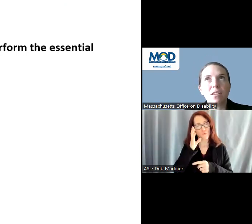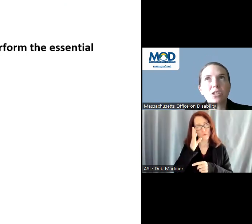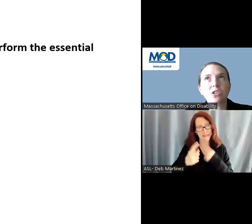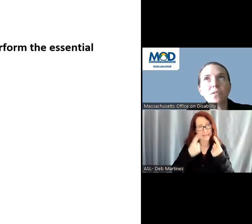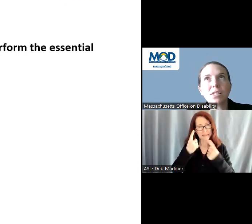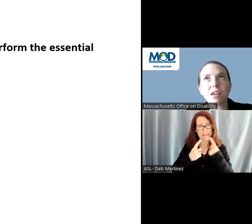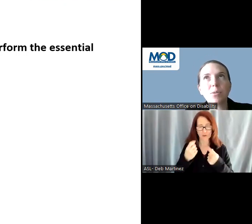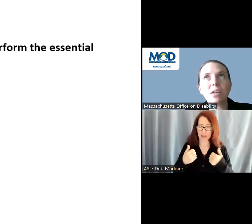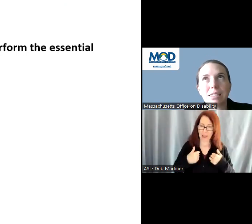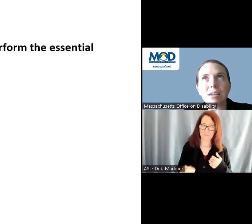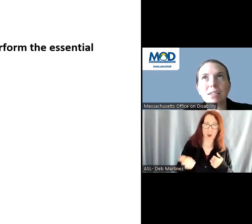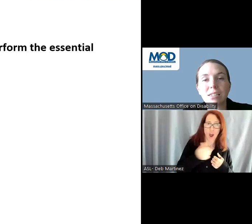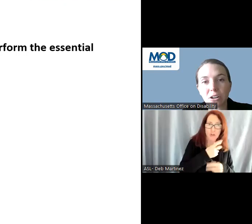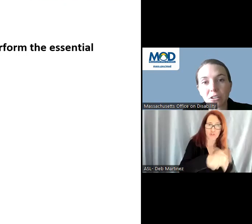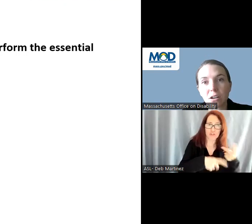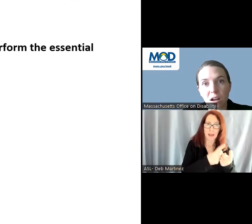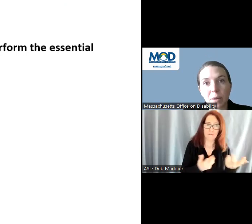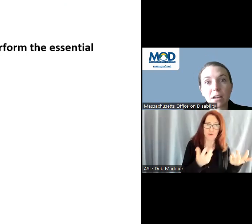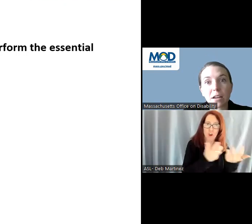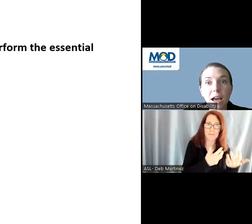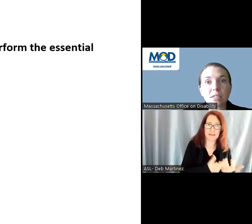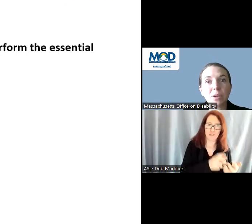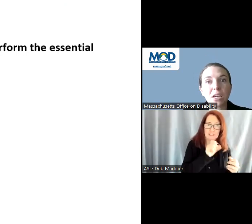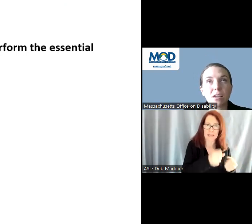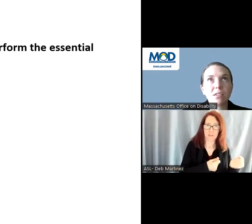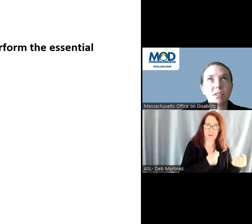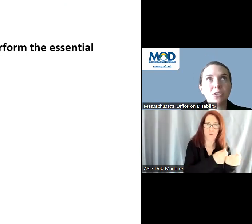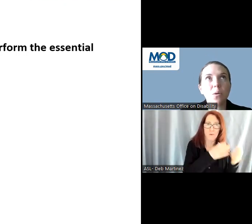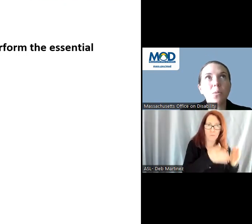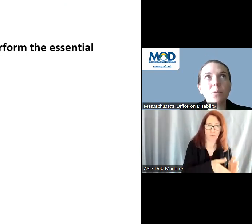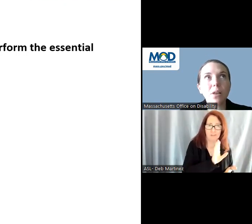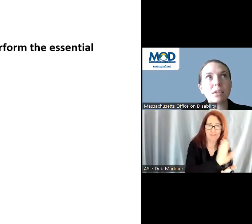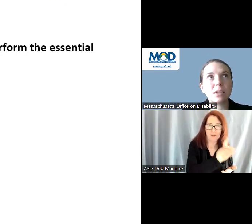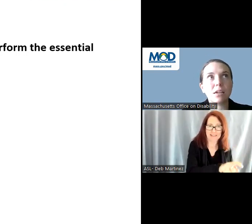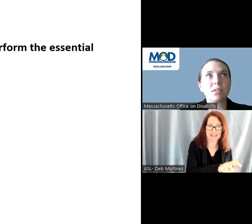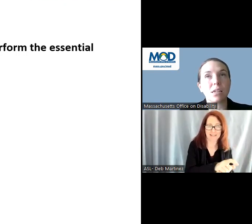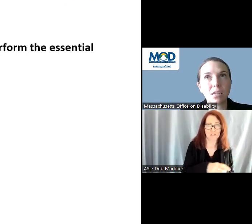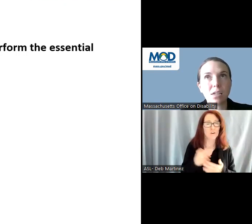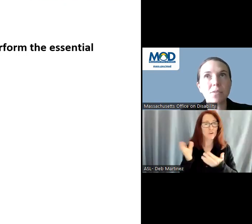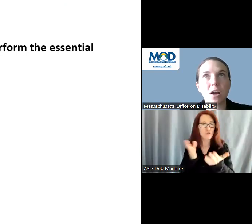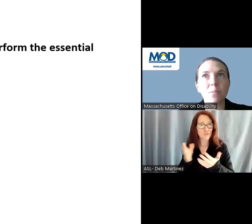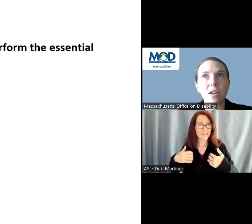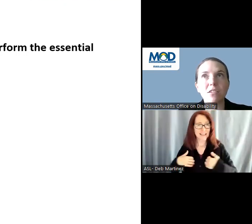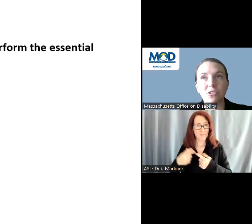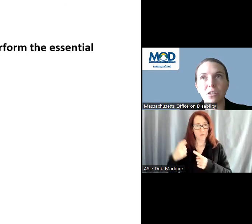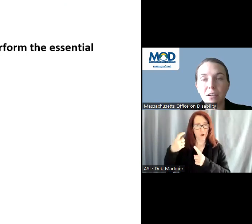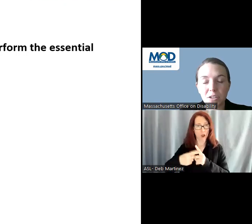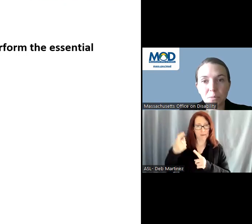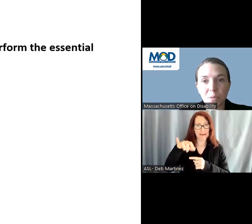because you know workplace is a sensitive environment there's a lot of different people with a